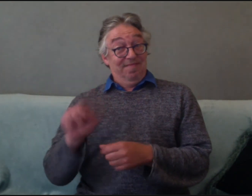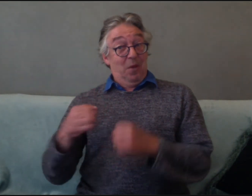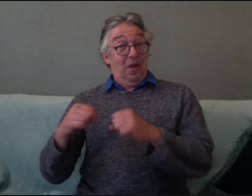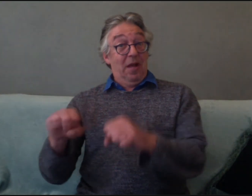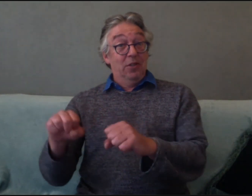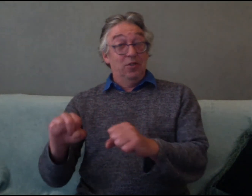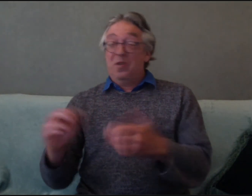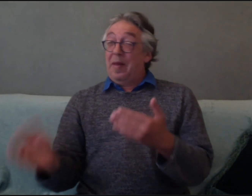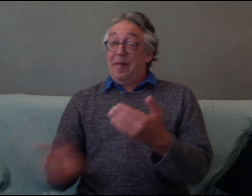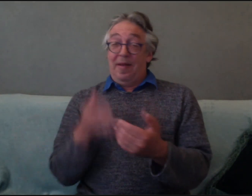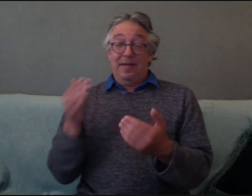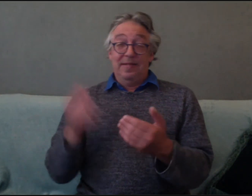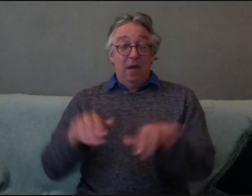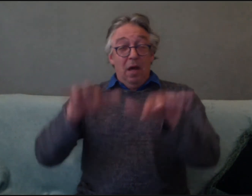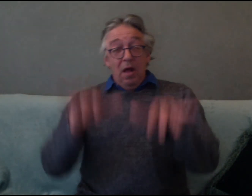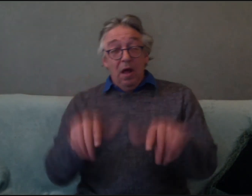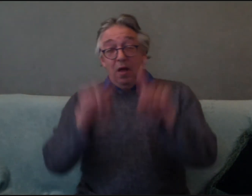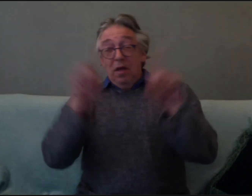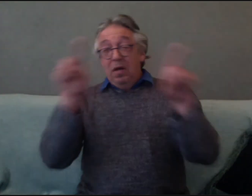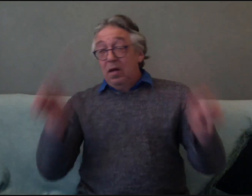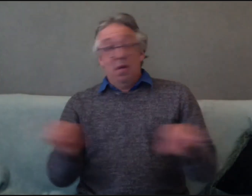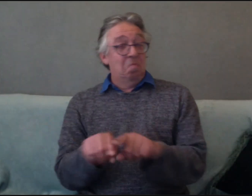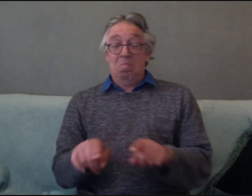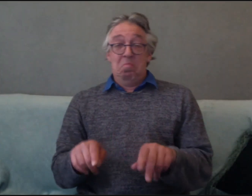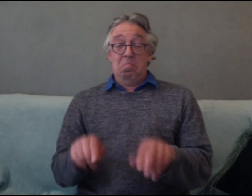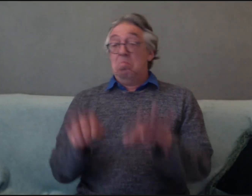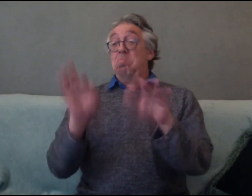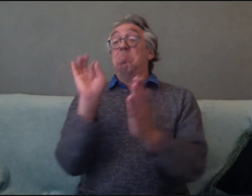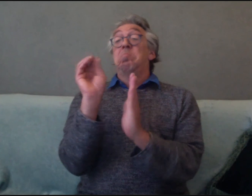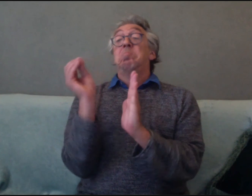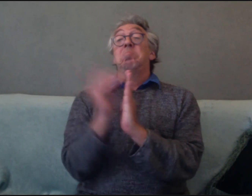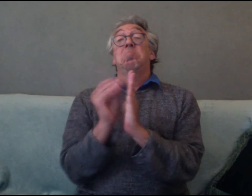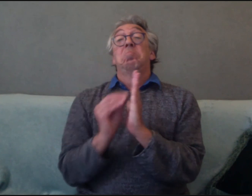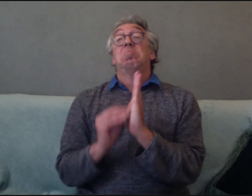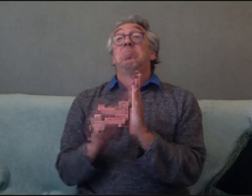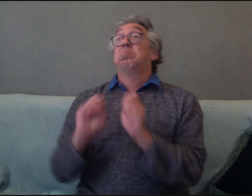And happy to provide more information after the meeting on that.